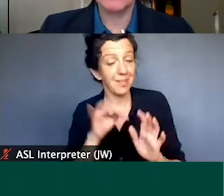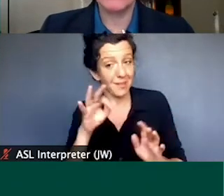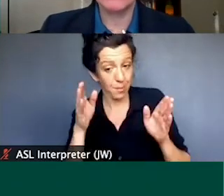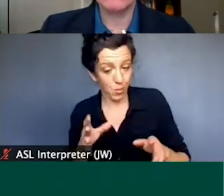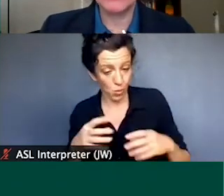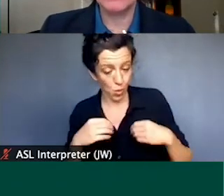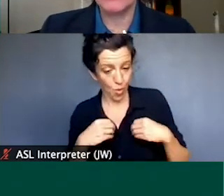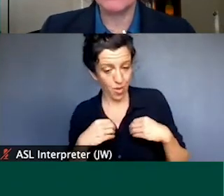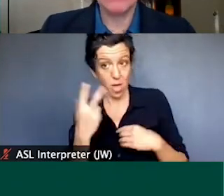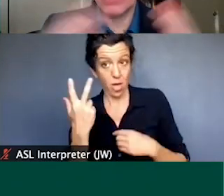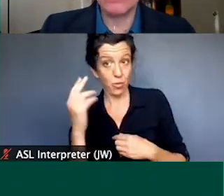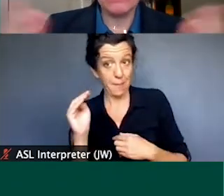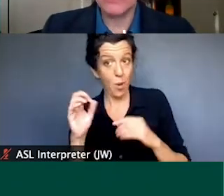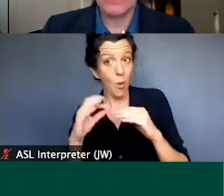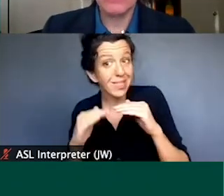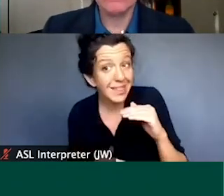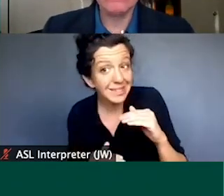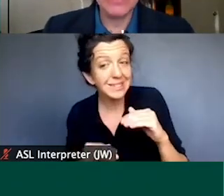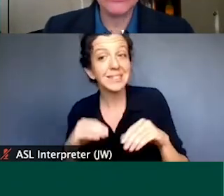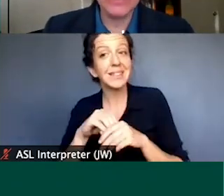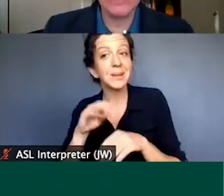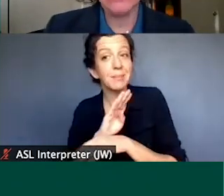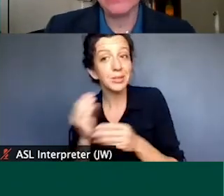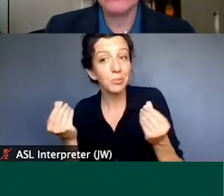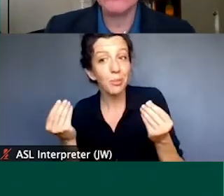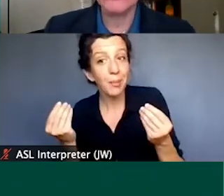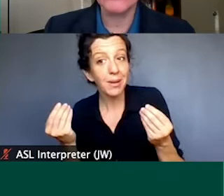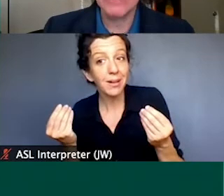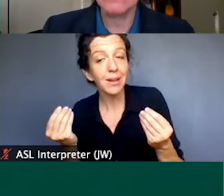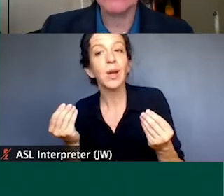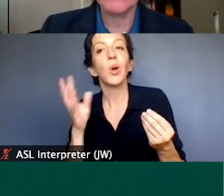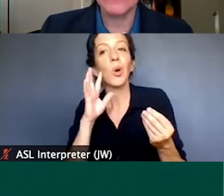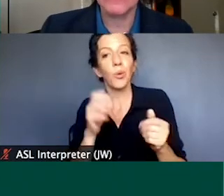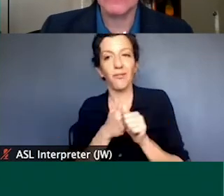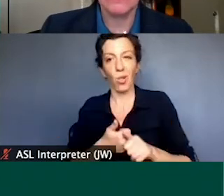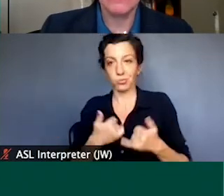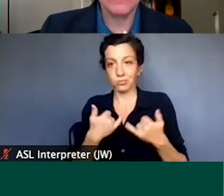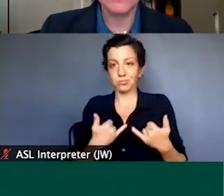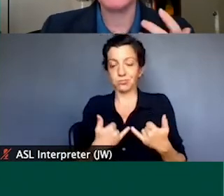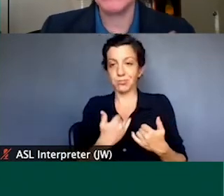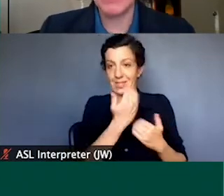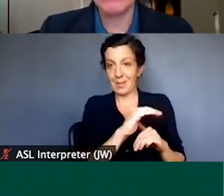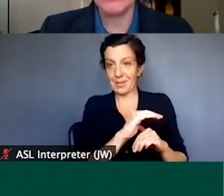But it would be a separate measure entirely to do that. And it's very popular.